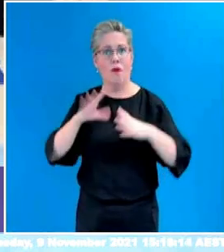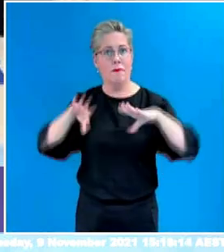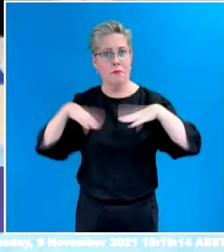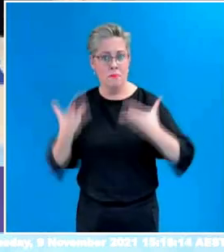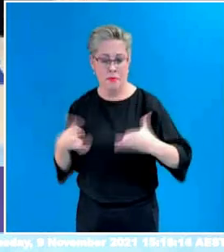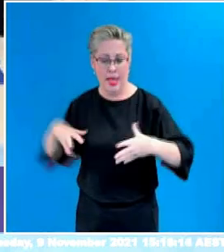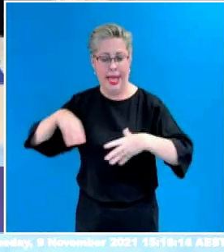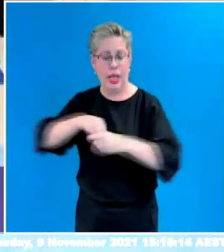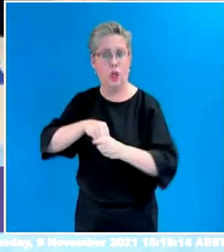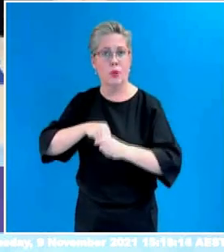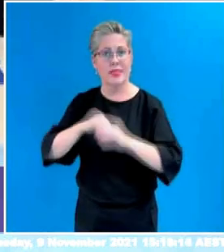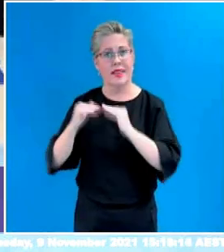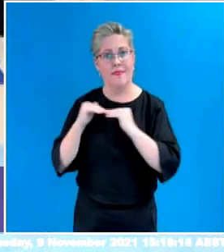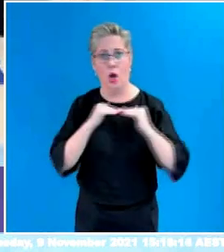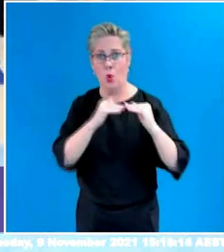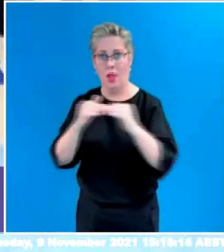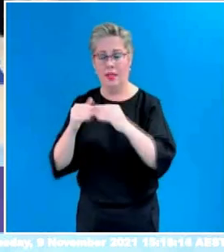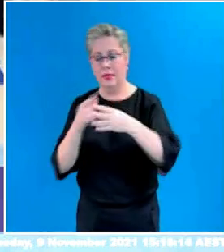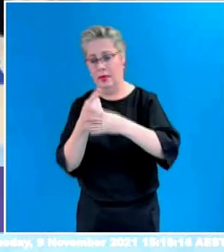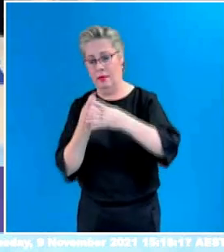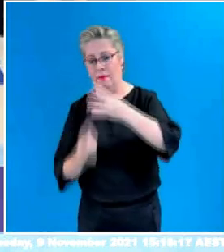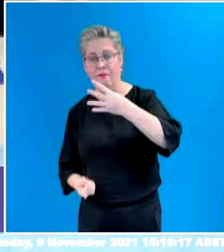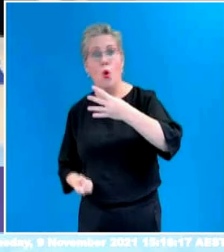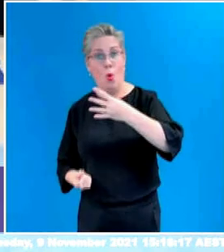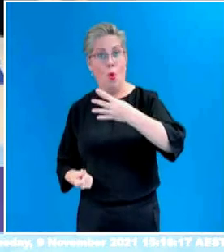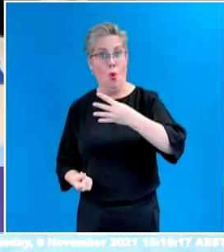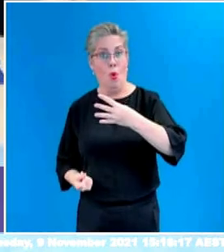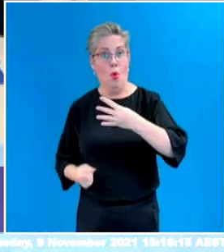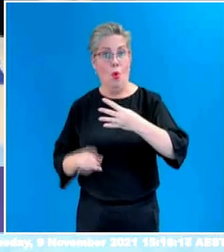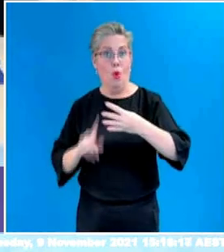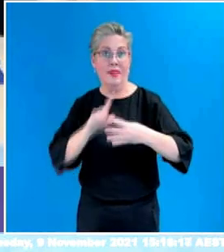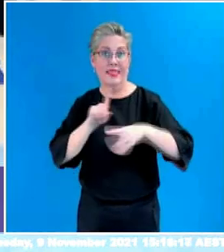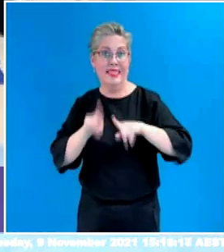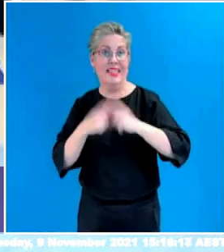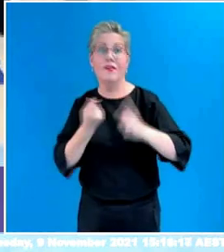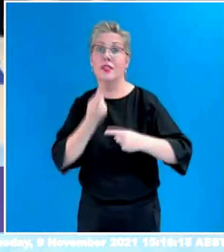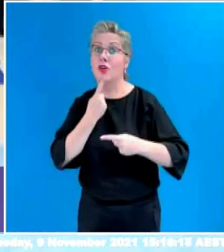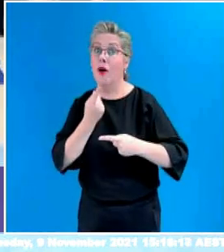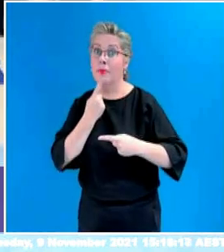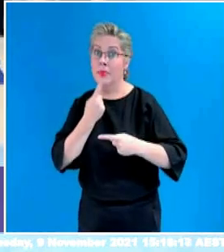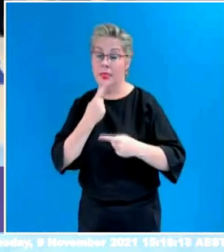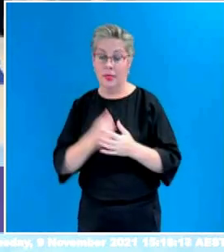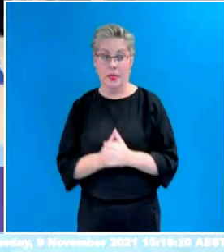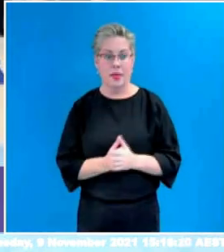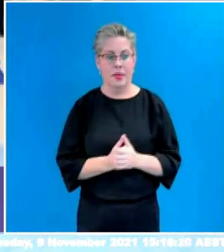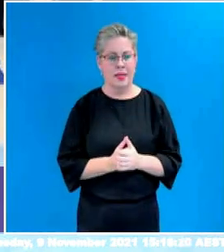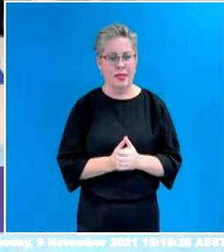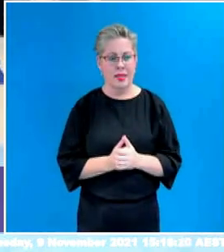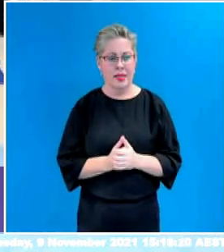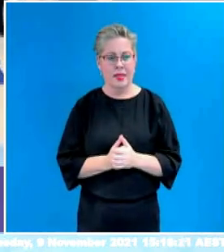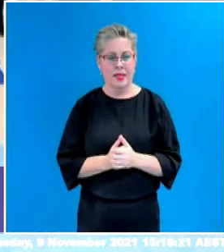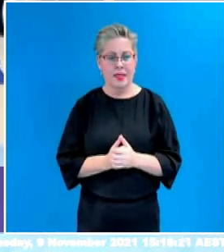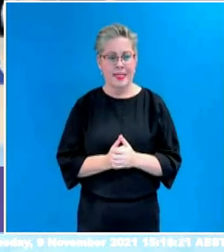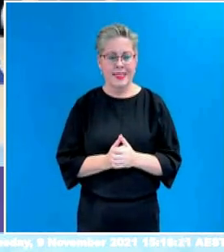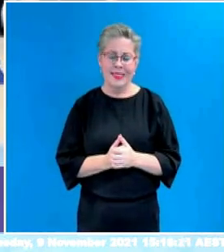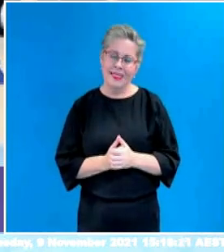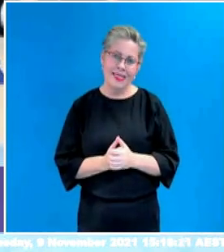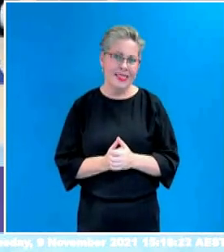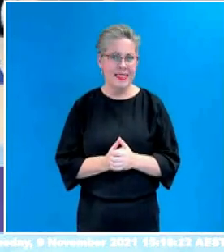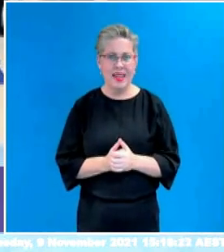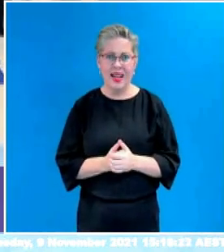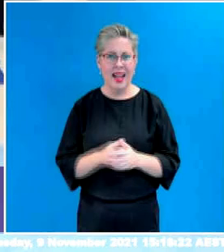I think that --- I'm not exactly sure how that term is useful, I suppose, in